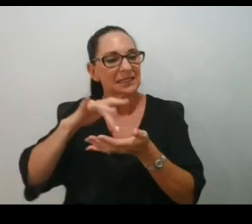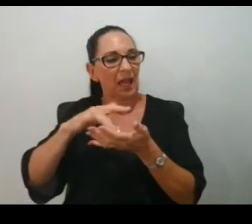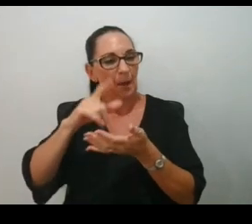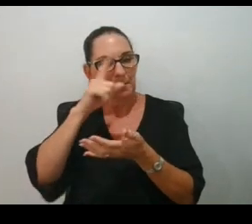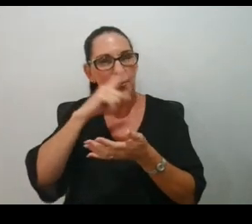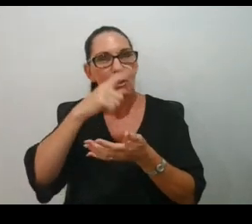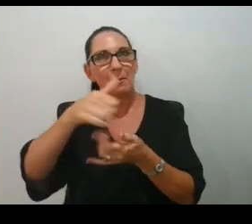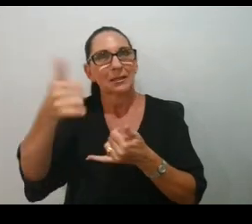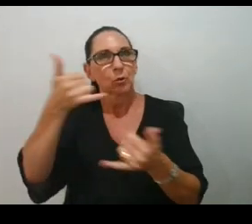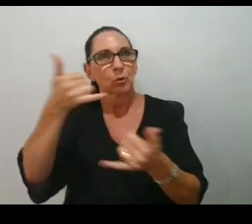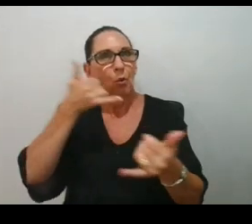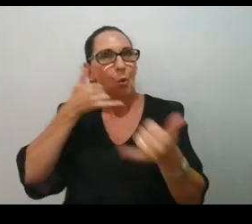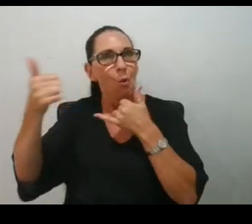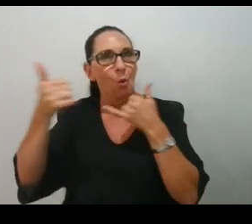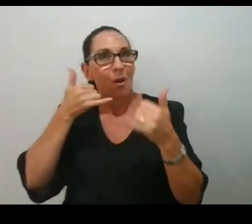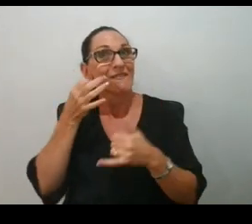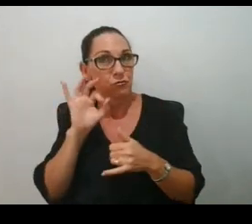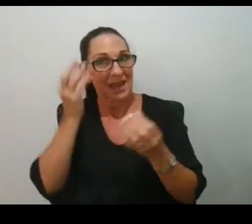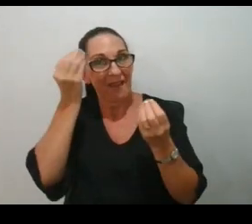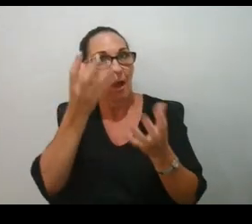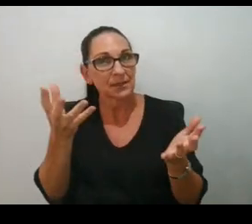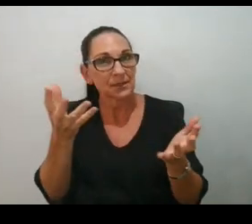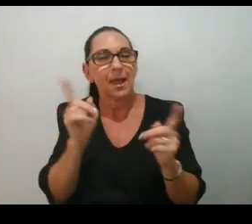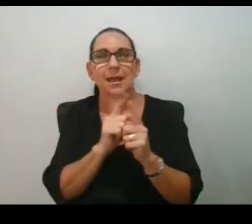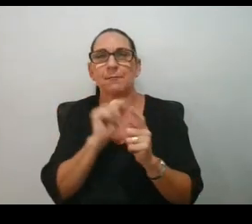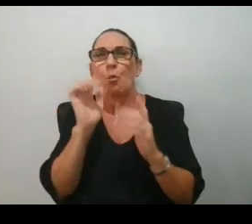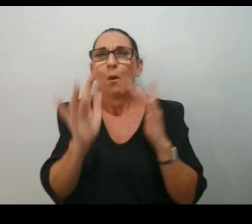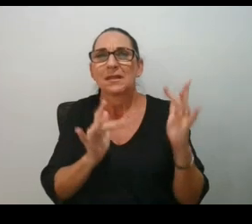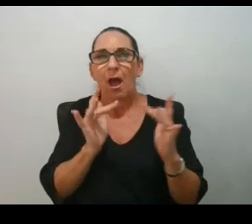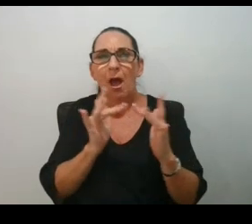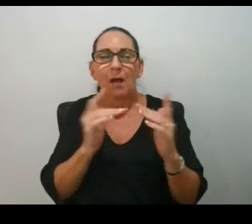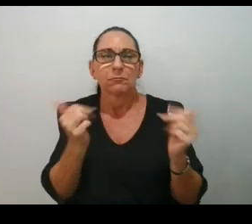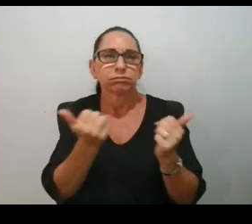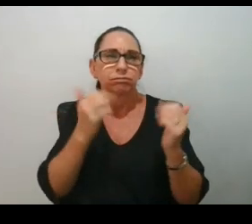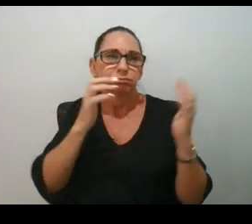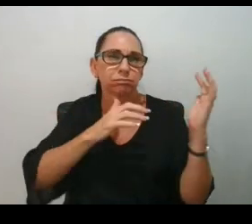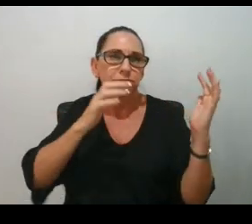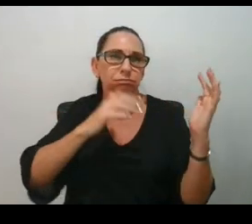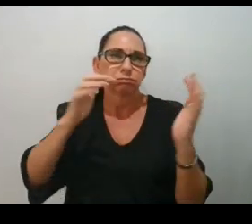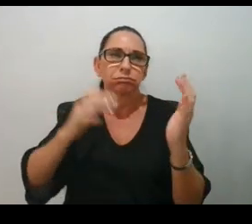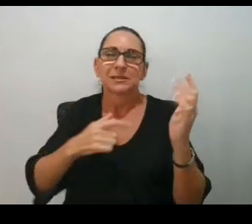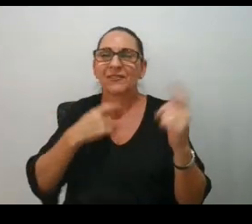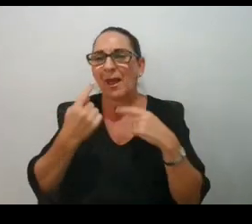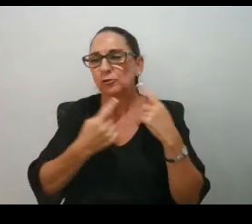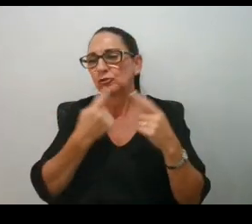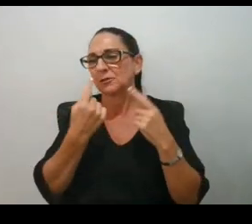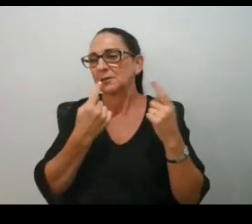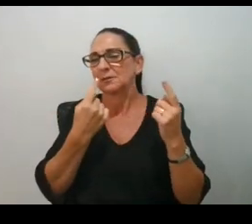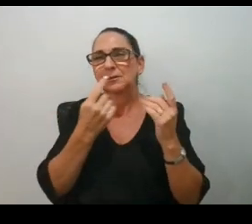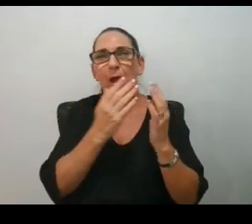website which has a lot of information a lot of publications brochures pamphlets etc and obviously